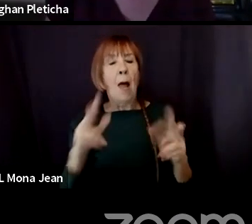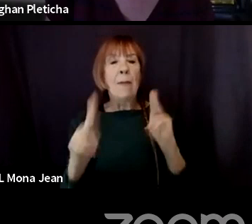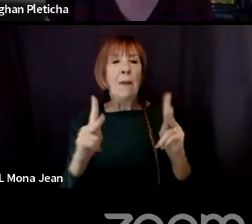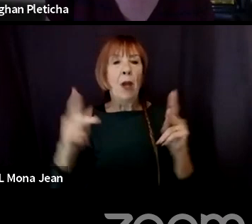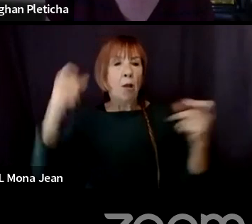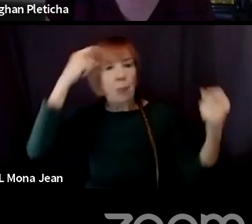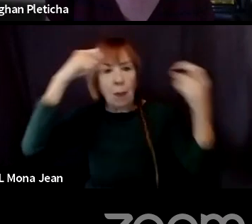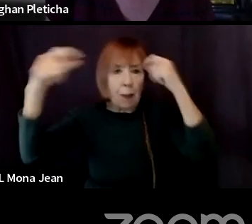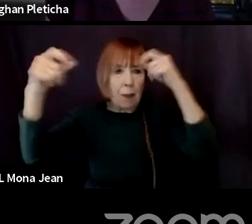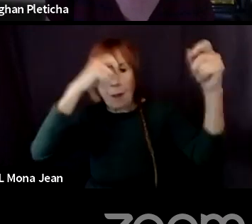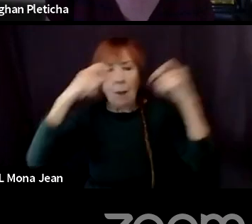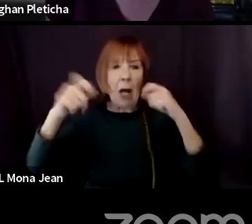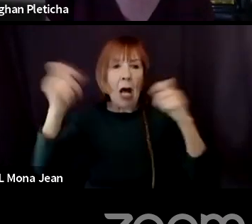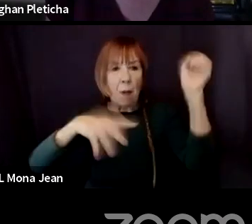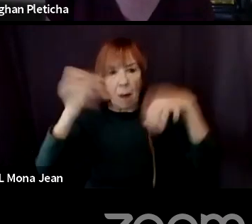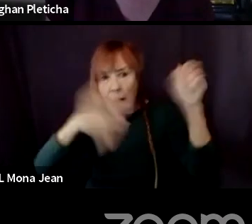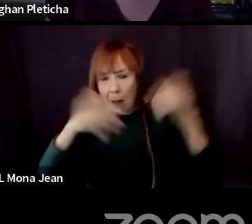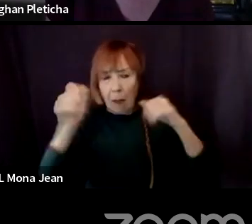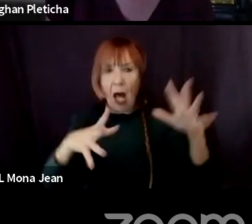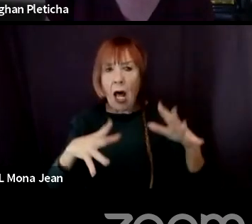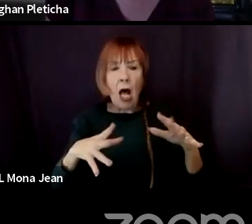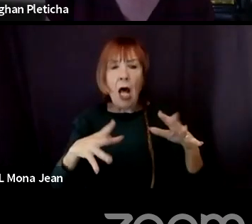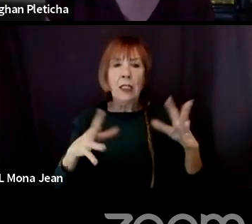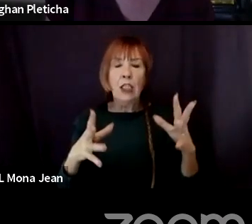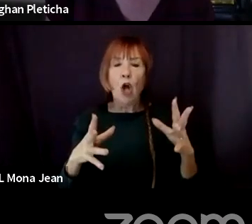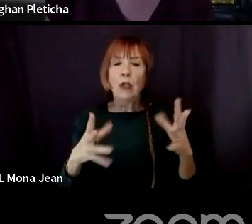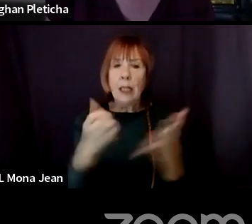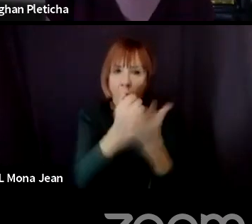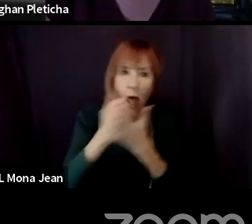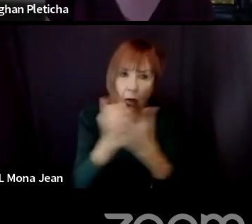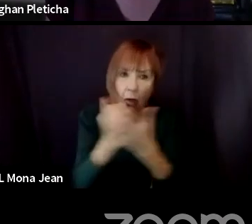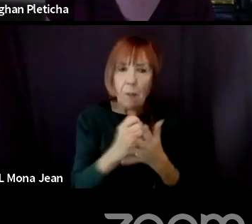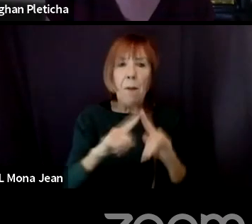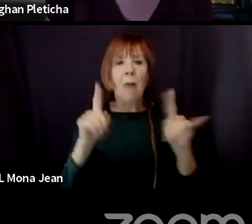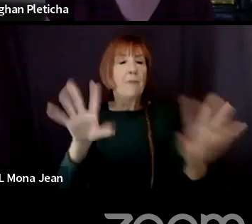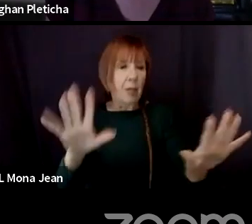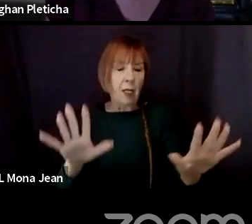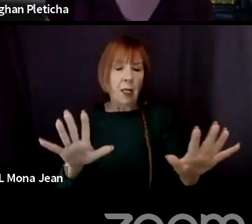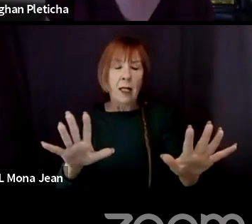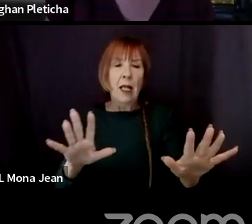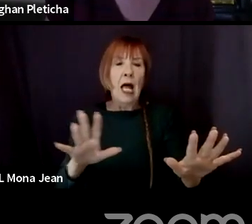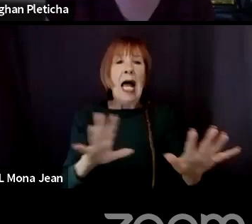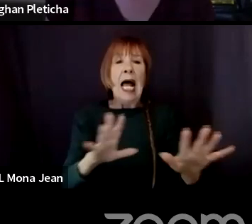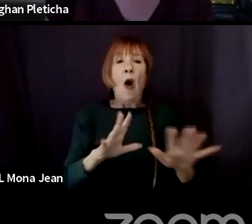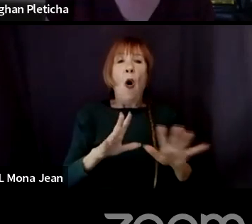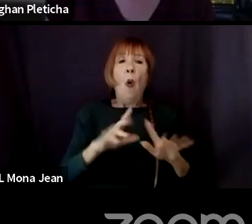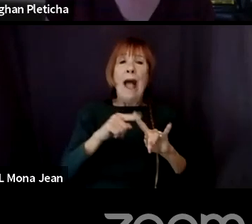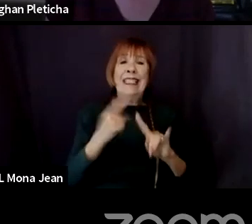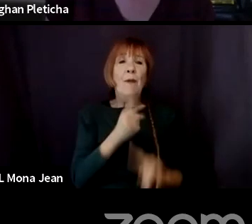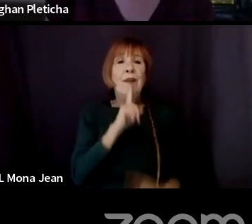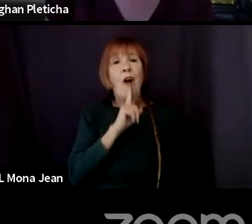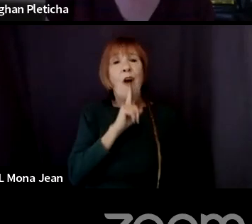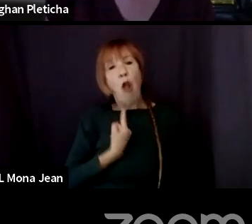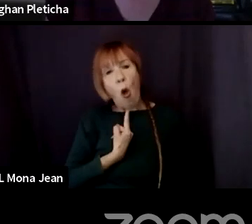with your writing process, but if someone is alone and they finish their draft and they've put a little bit of polish on it